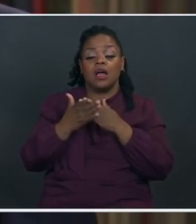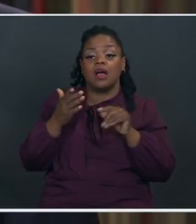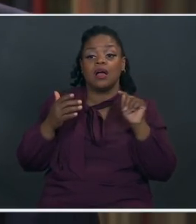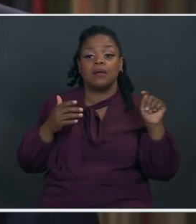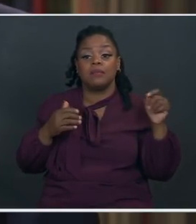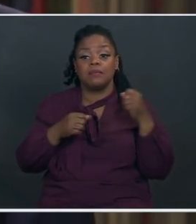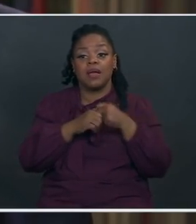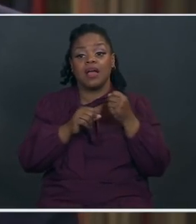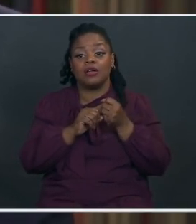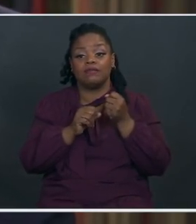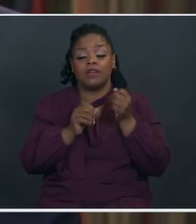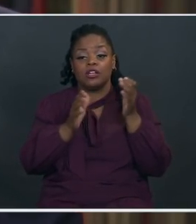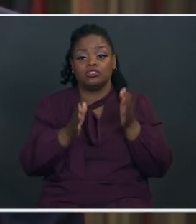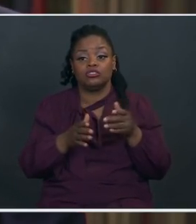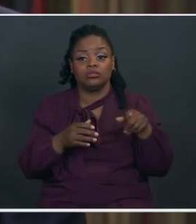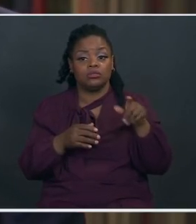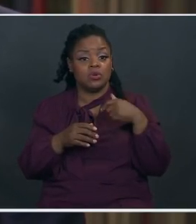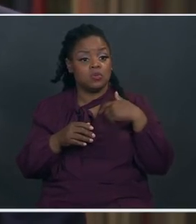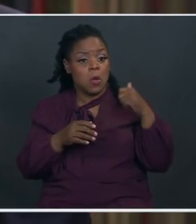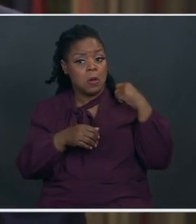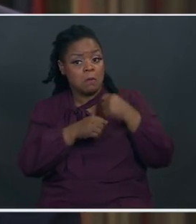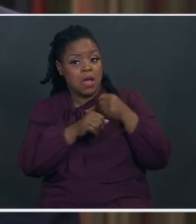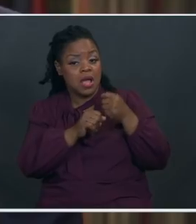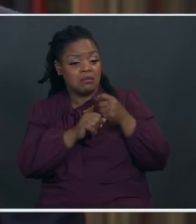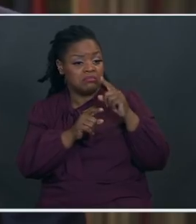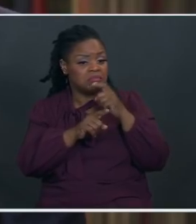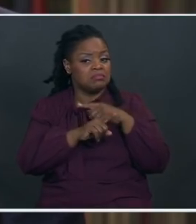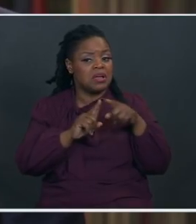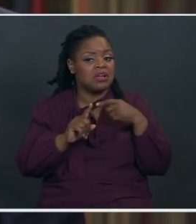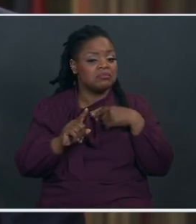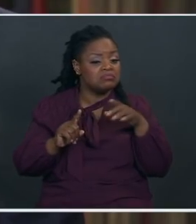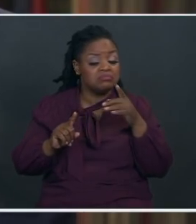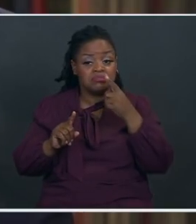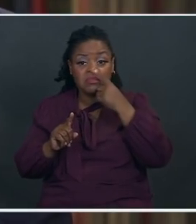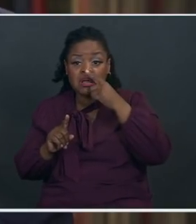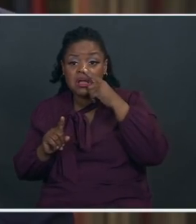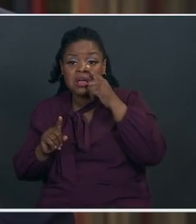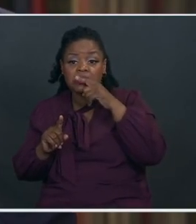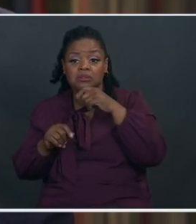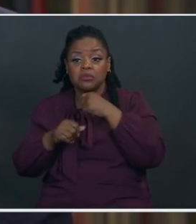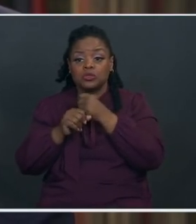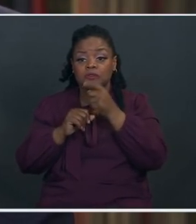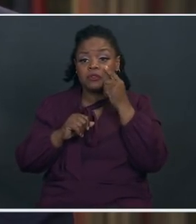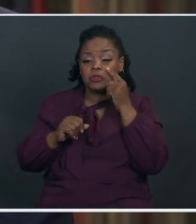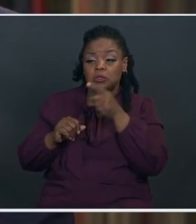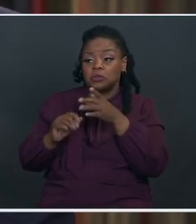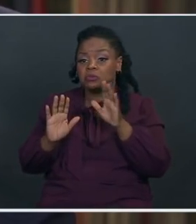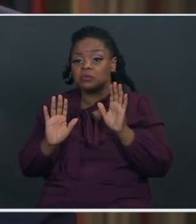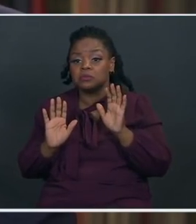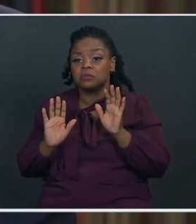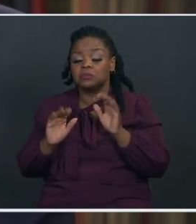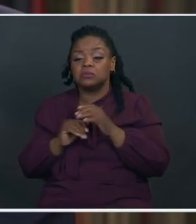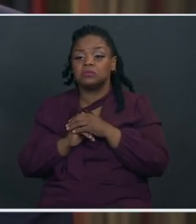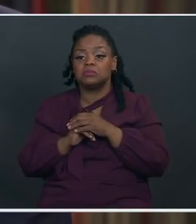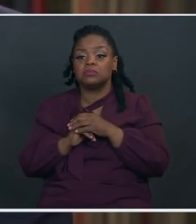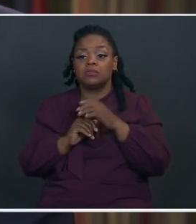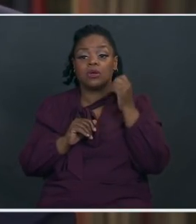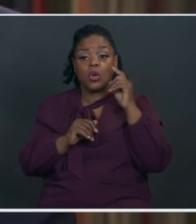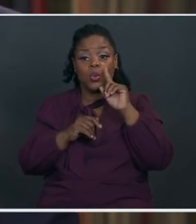And for all of those, we will be looking at ways to accelerate. But when we make a commitment to the public, we don't want to make a commitment to the public